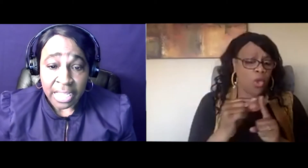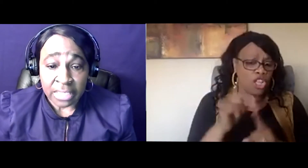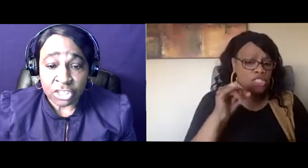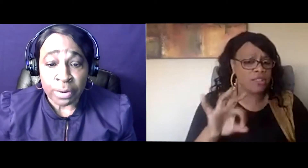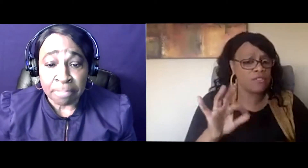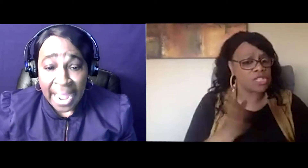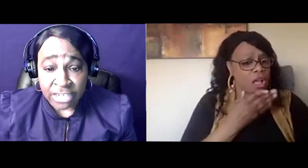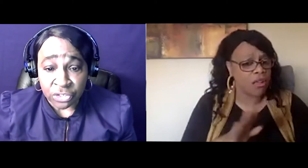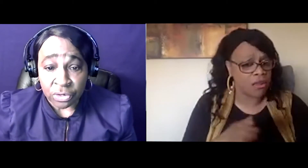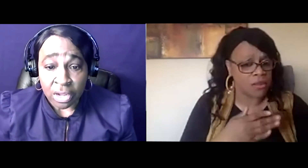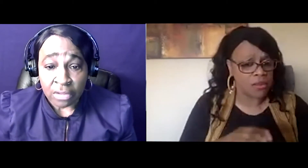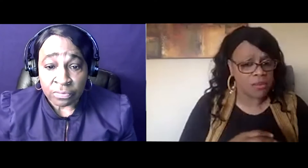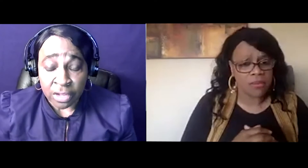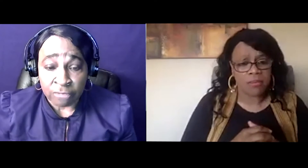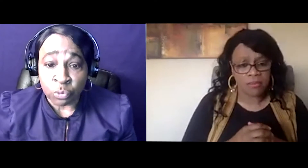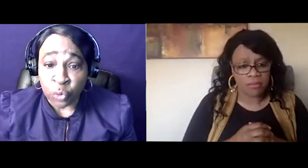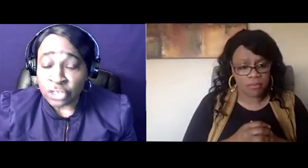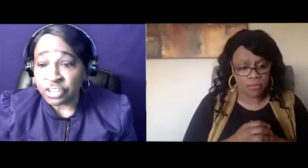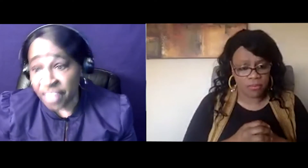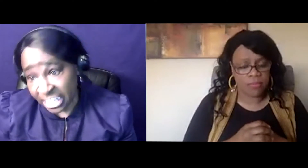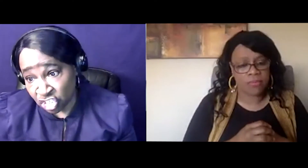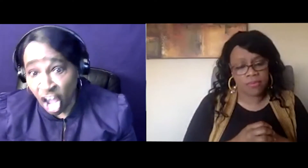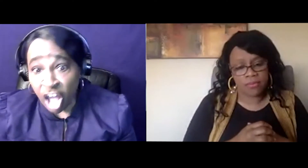It's a reminder of the words of that song.